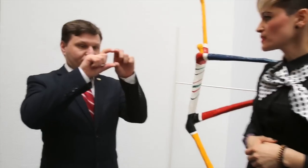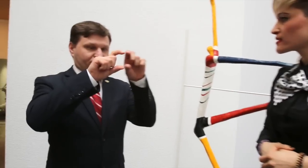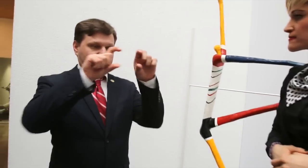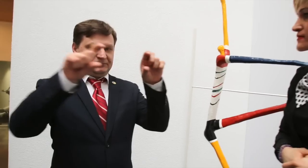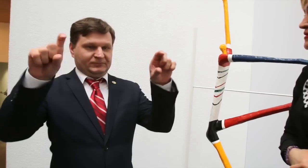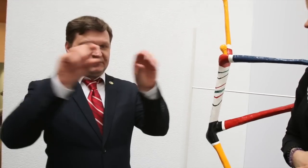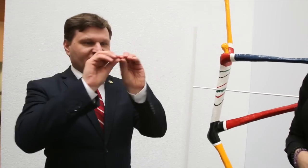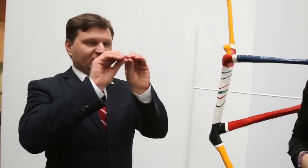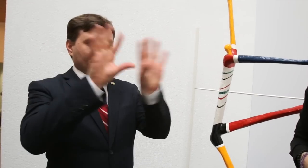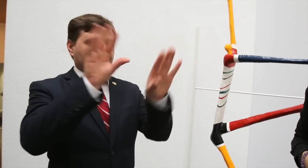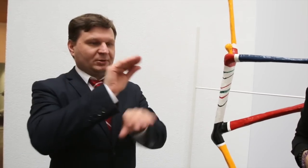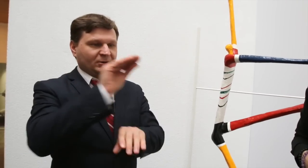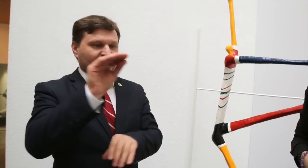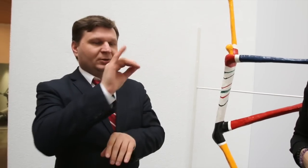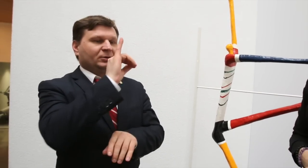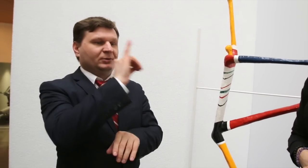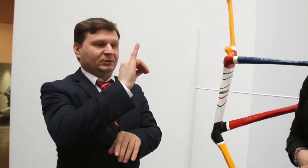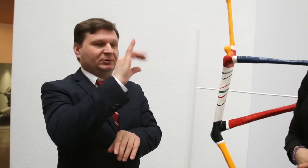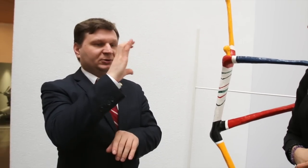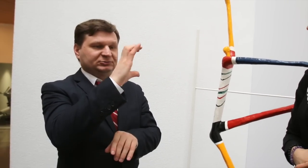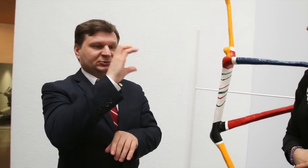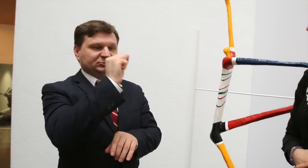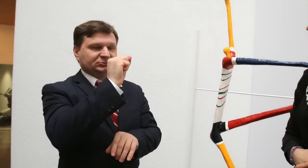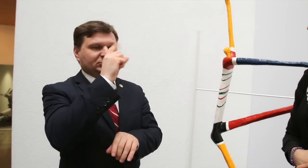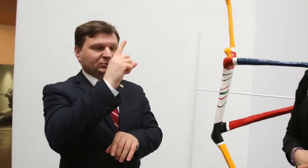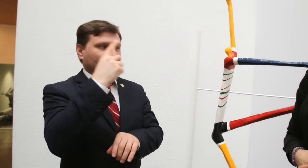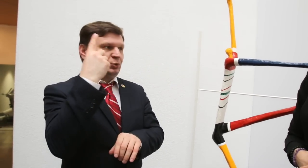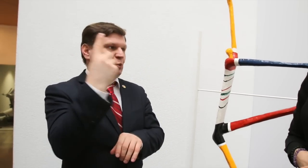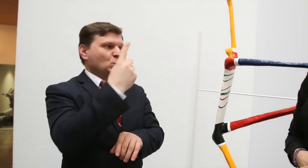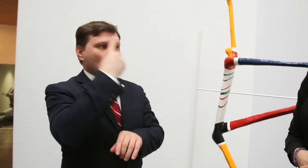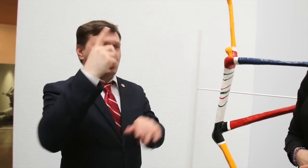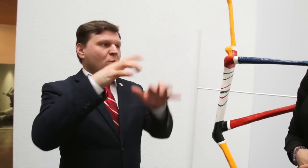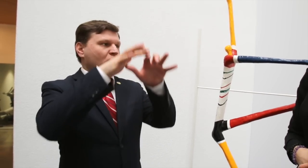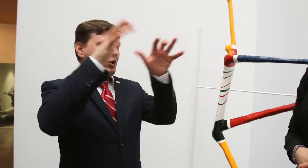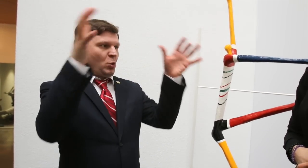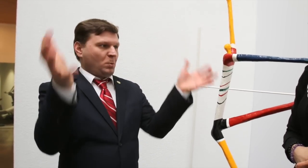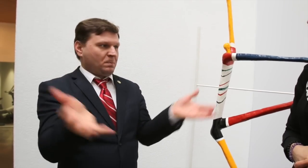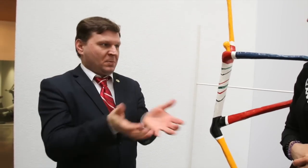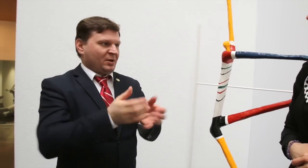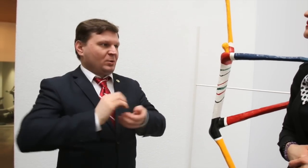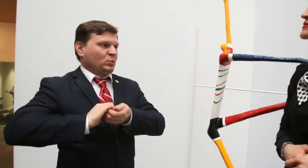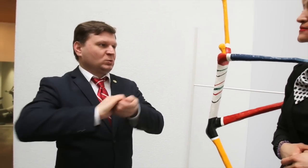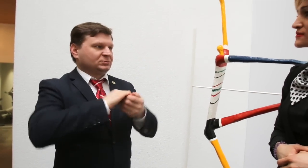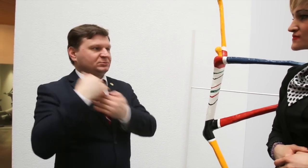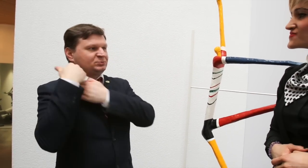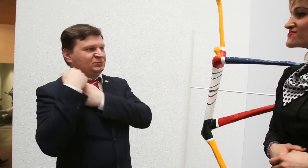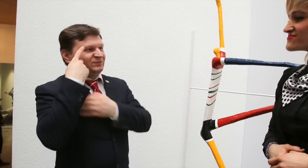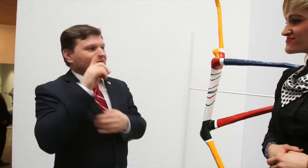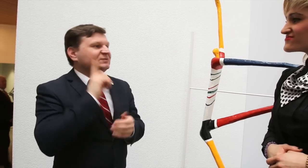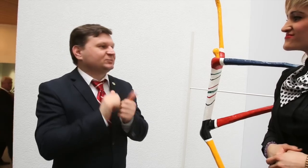The first item clearly stated: ICSD is the only global organiasation responsible for deaf sports. This affirms that ICSD stays true,